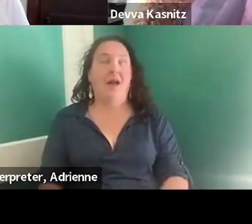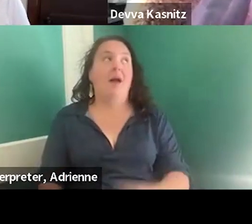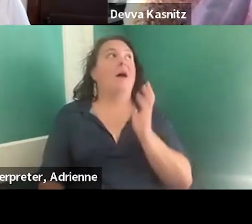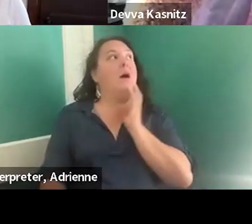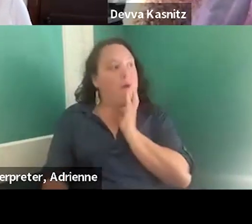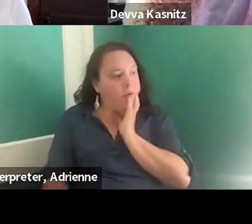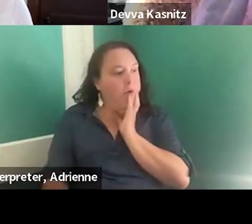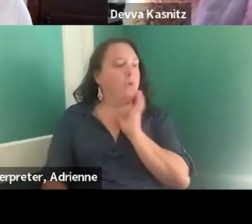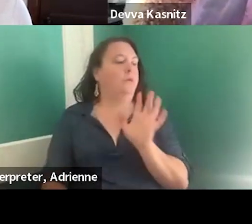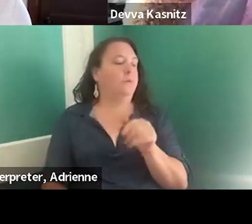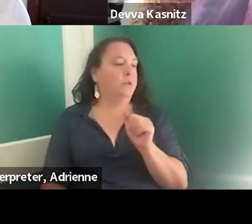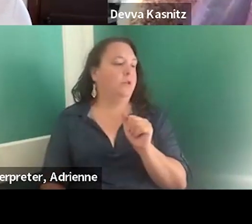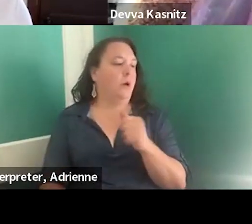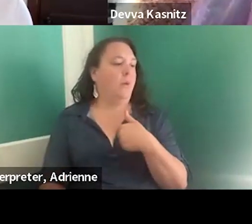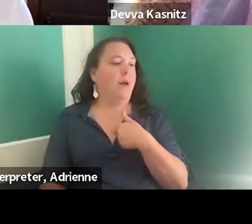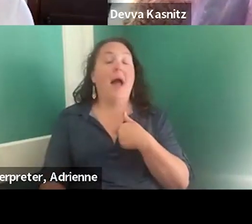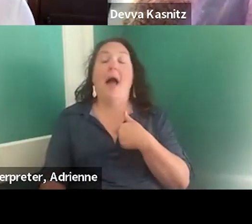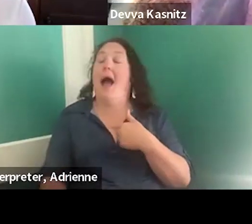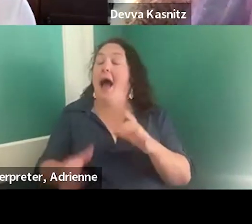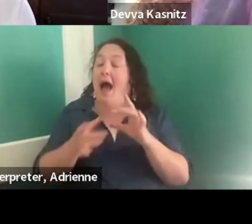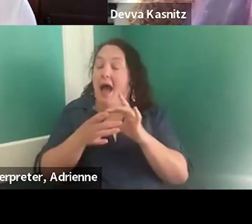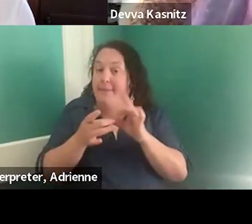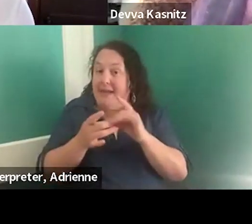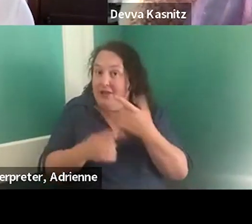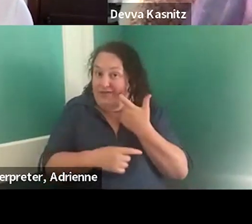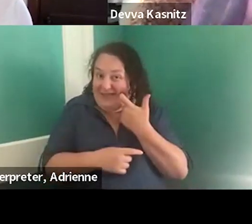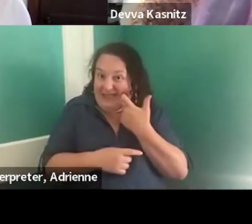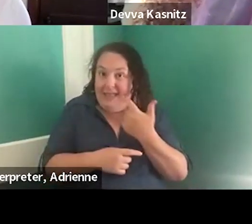I mentioned I was in an adaptive rowing group.